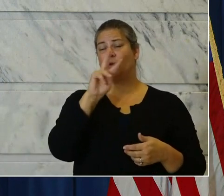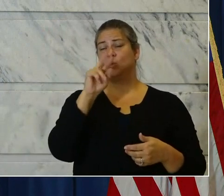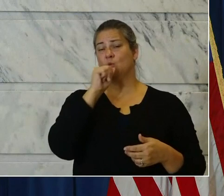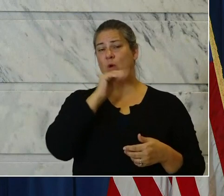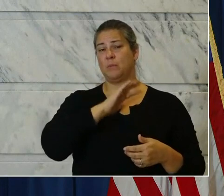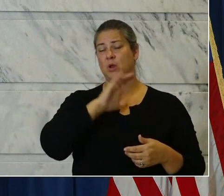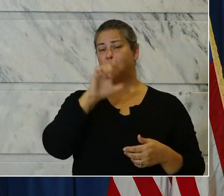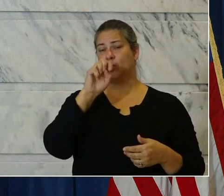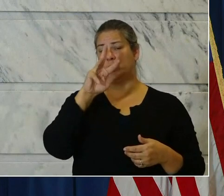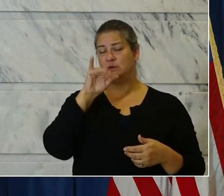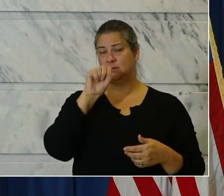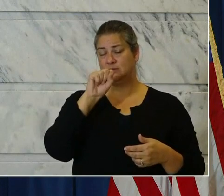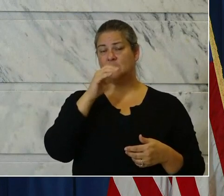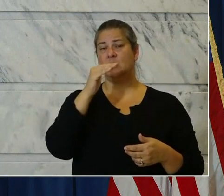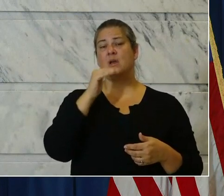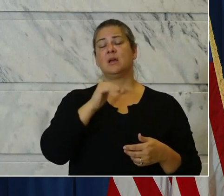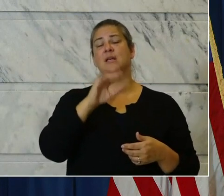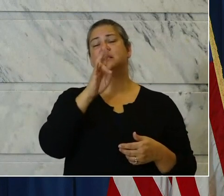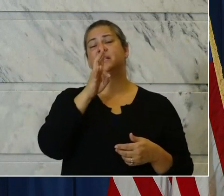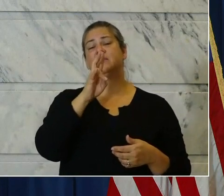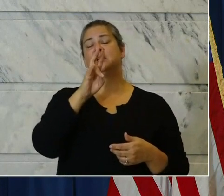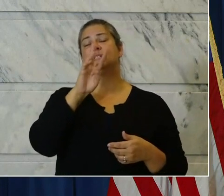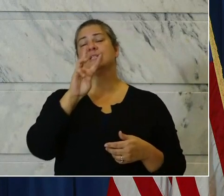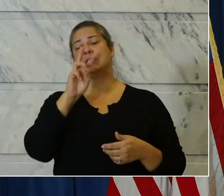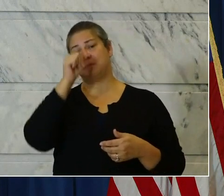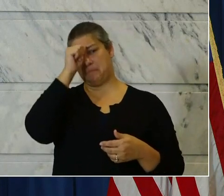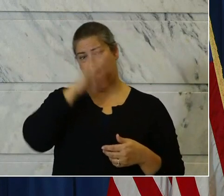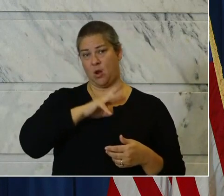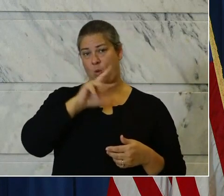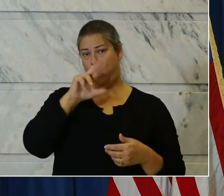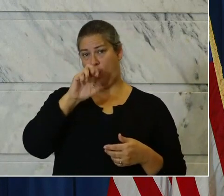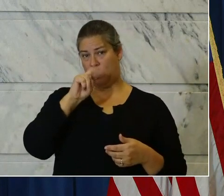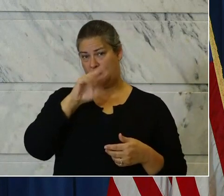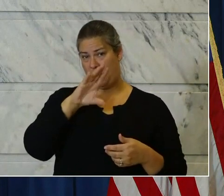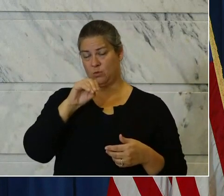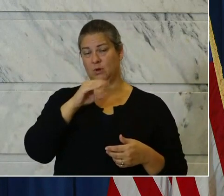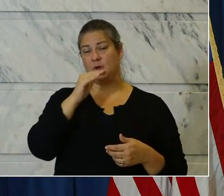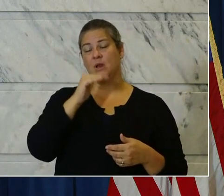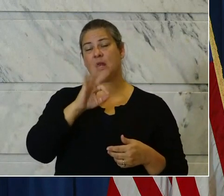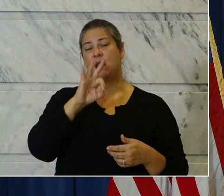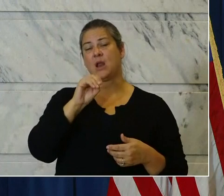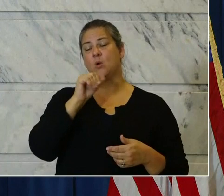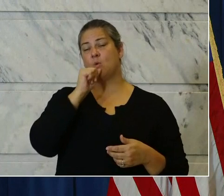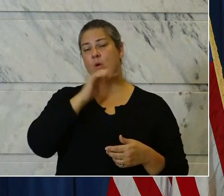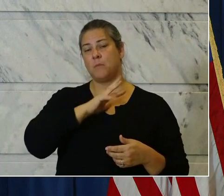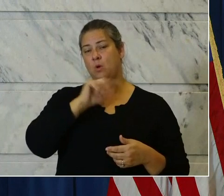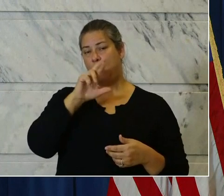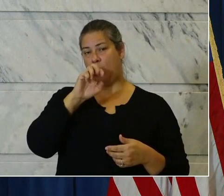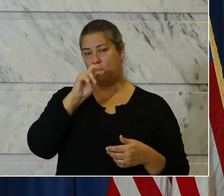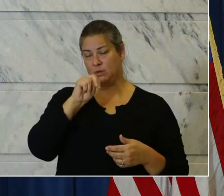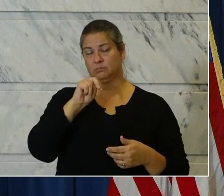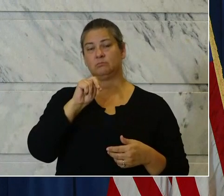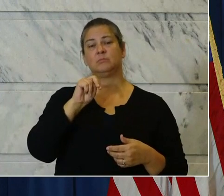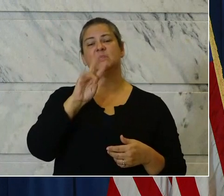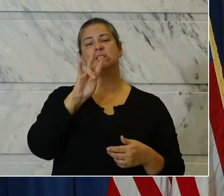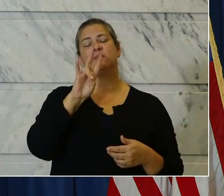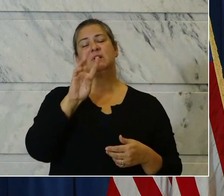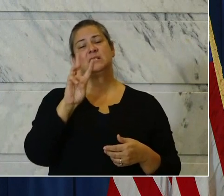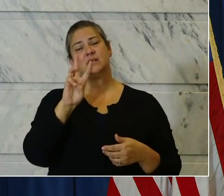YEAR OLD WOMAN FROM SCOTT COUNTY. THE NINETY TWO YEAR OLD WOMAN FROM LEWIS COUNTY. SEVENTY SIX YEAR OLD MAN FROM